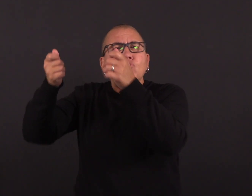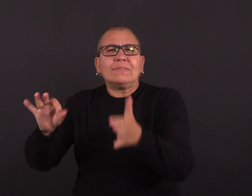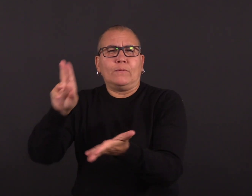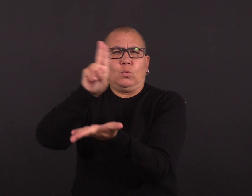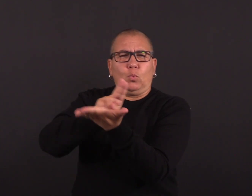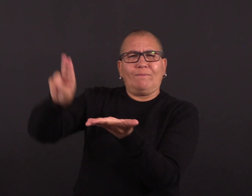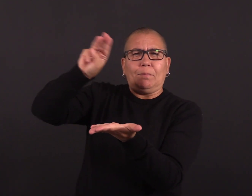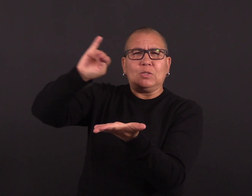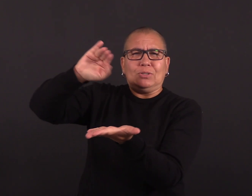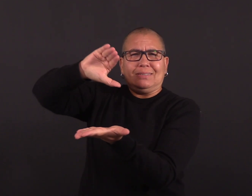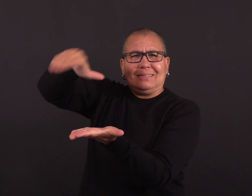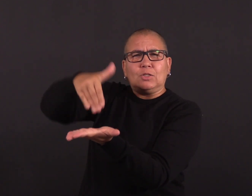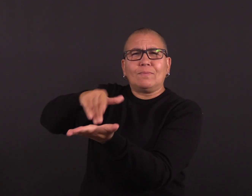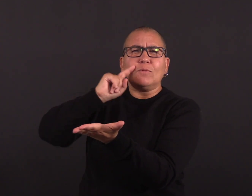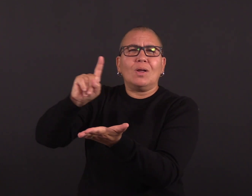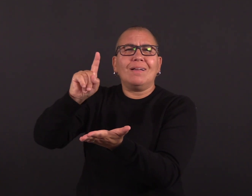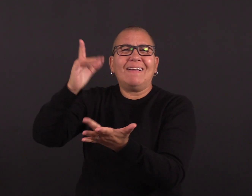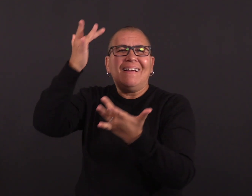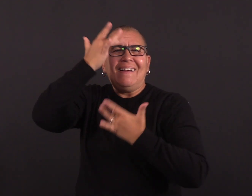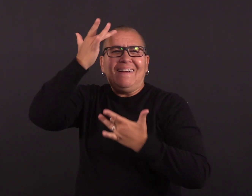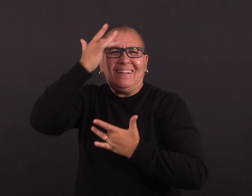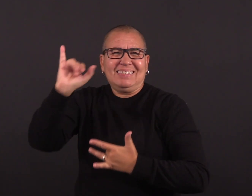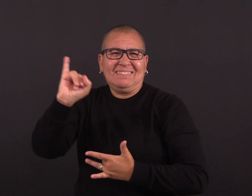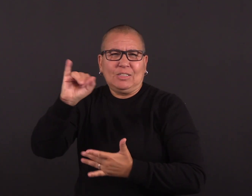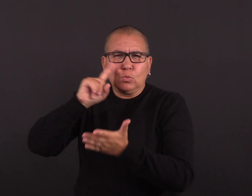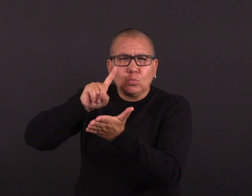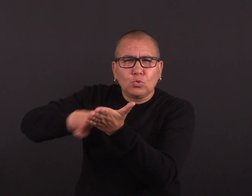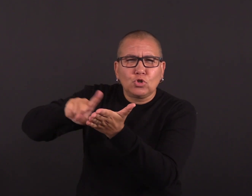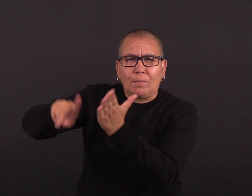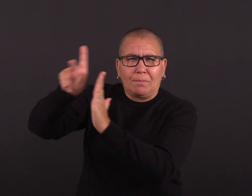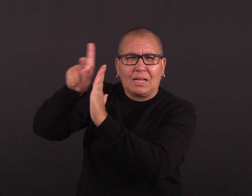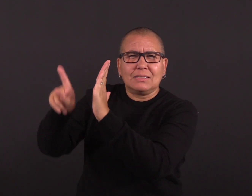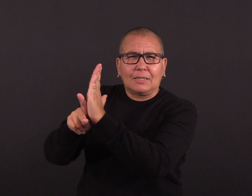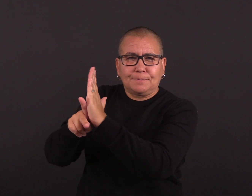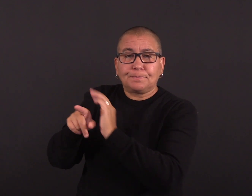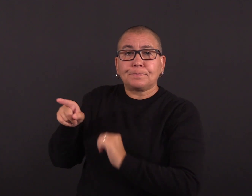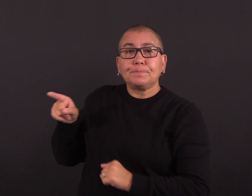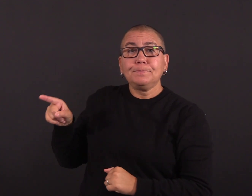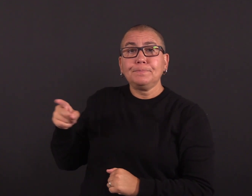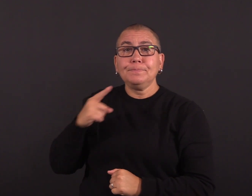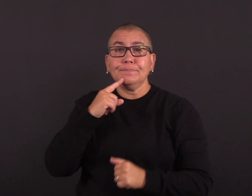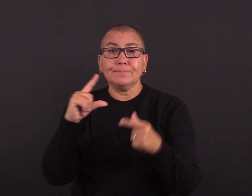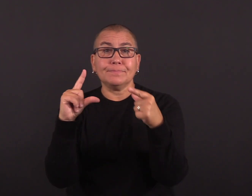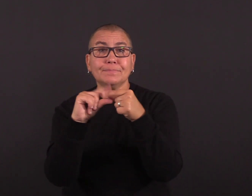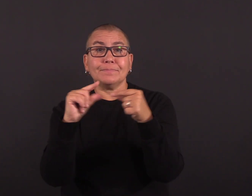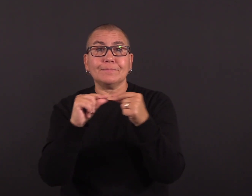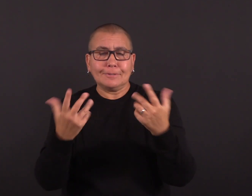but the need is most urgent for senior citizens and people with compromised